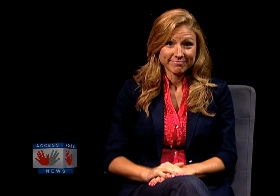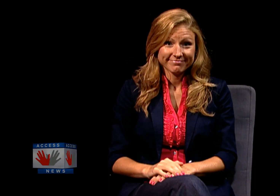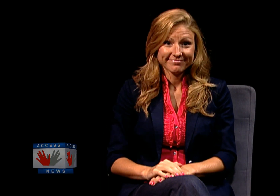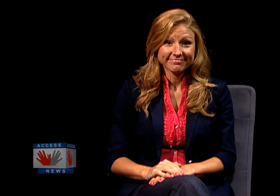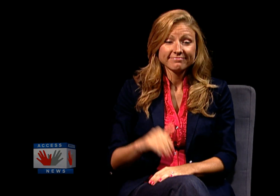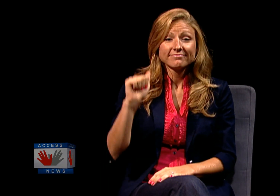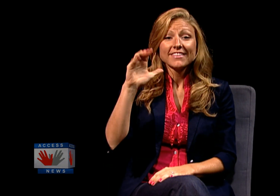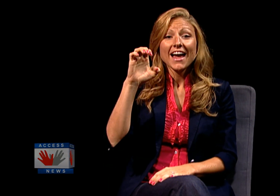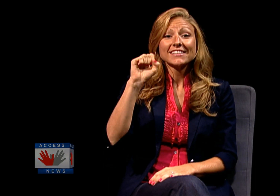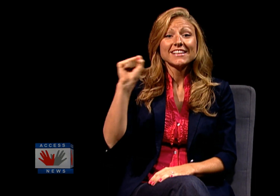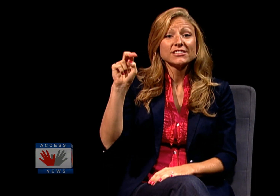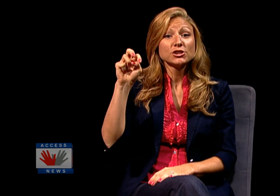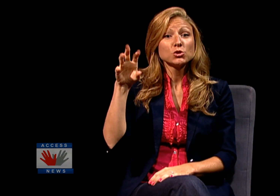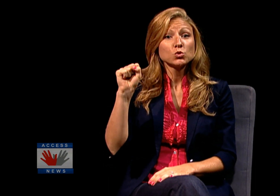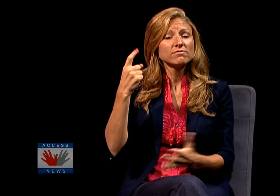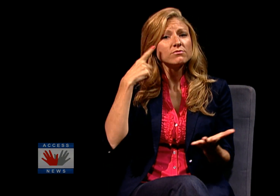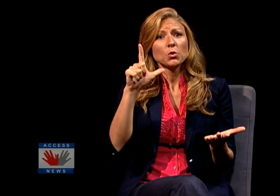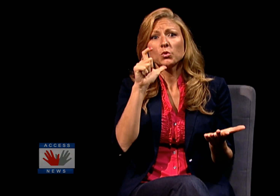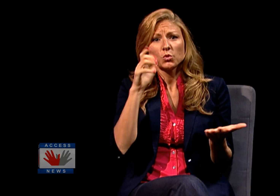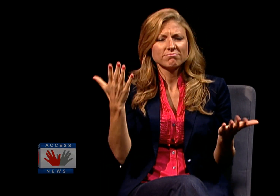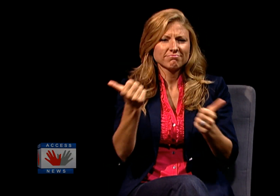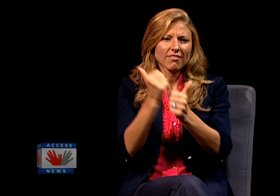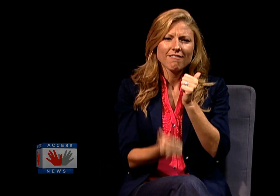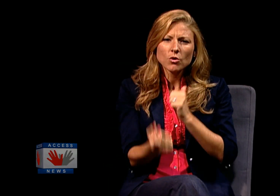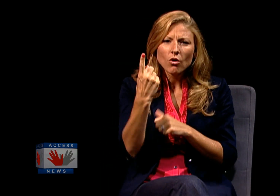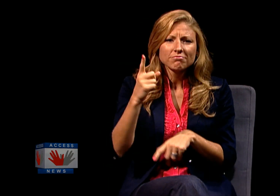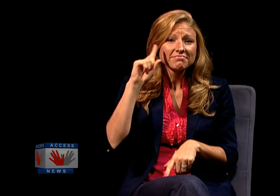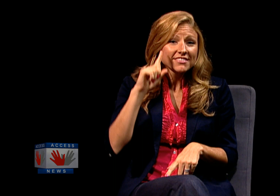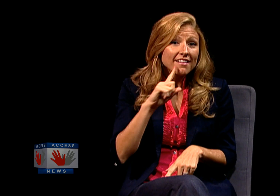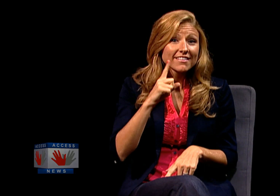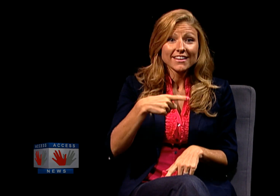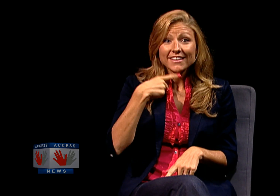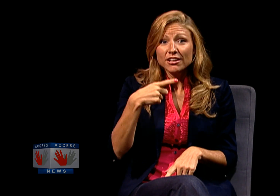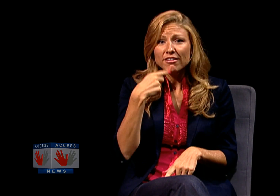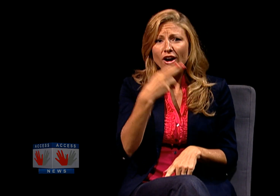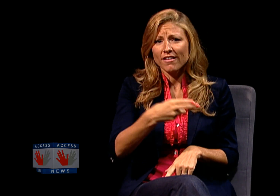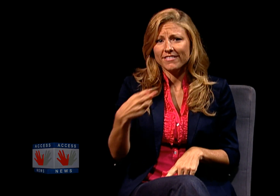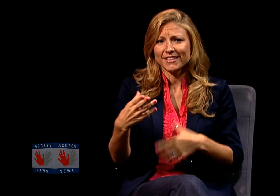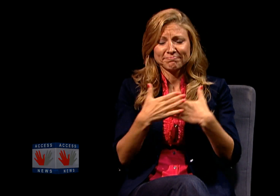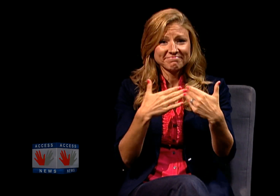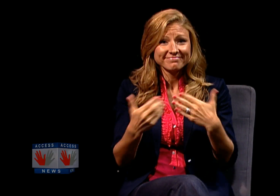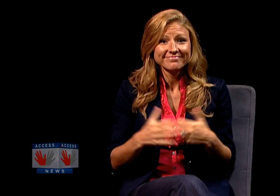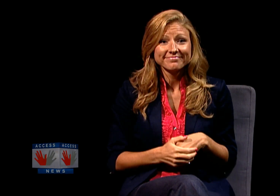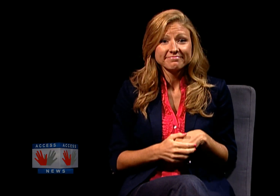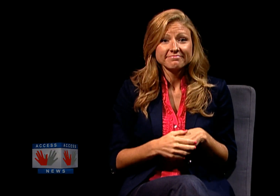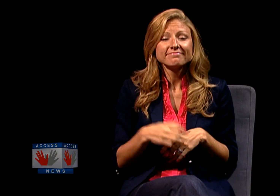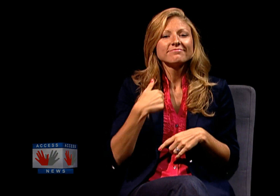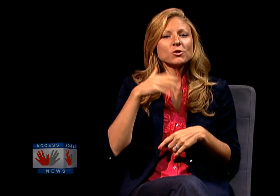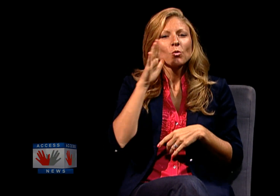ACCESS NEWS IS FOR EVERYONE. WHETHER DEAF, HEARING, OR HARD OF HEARING.